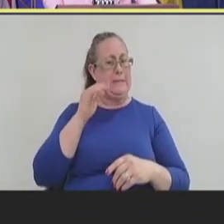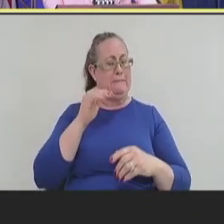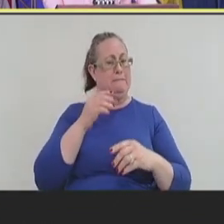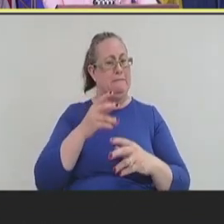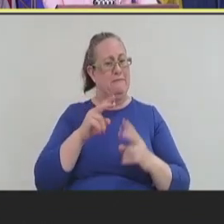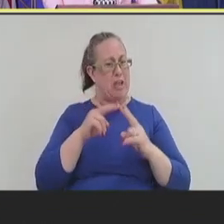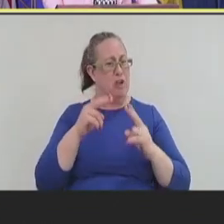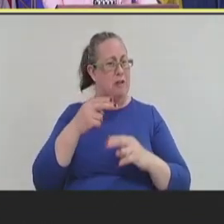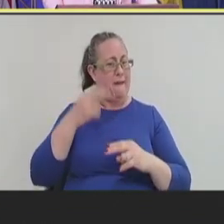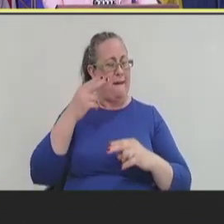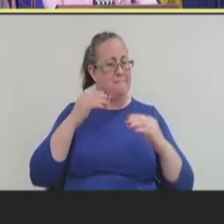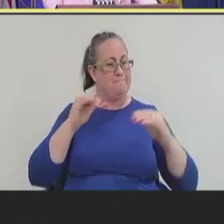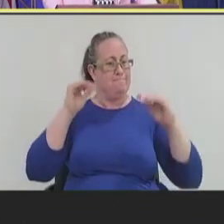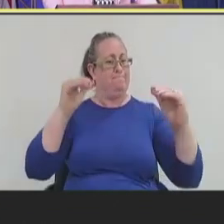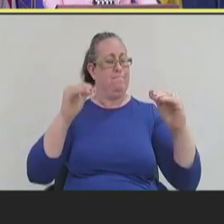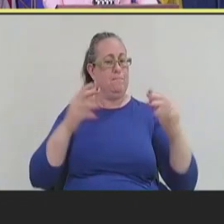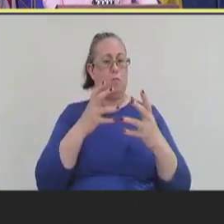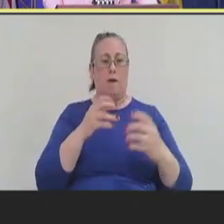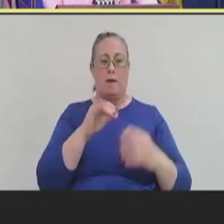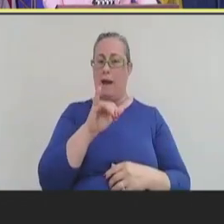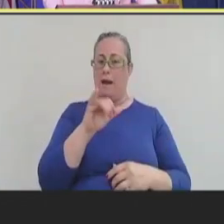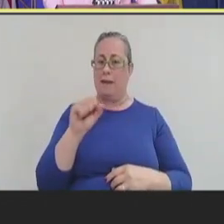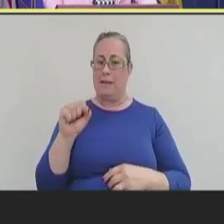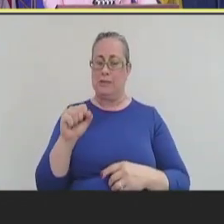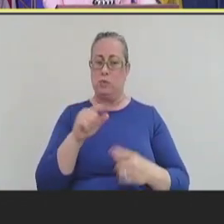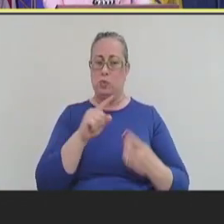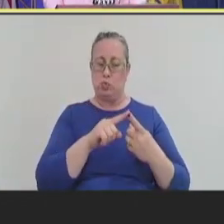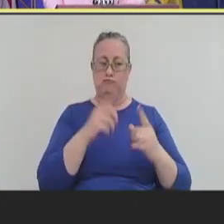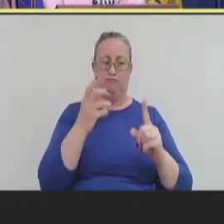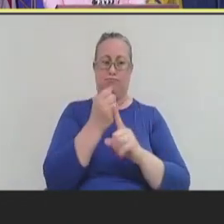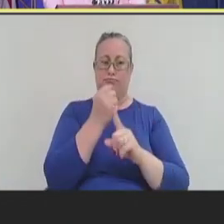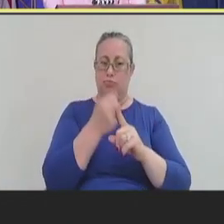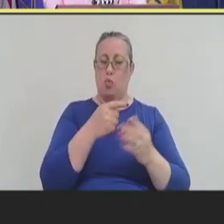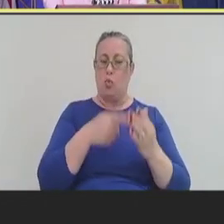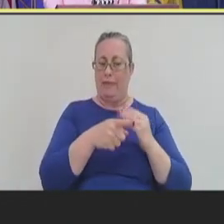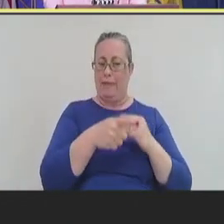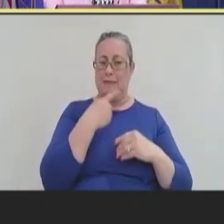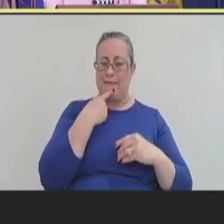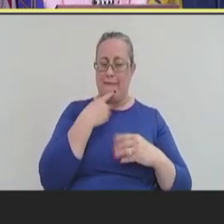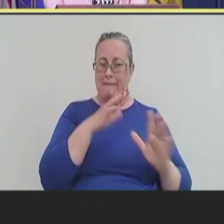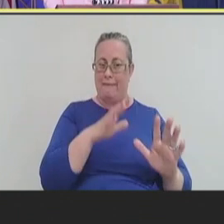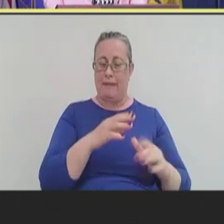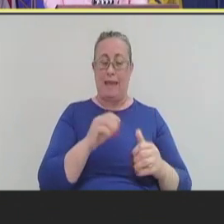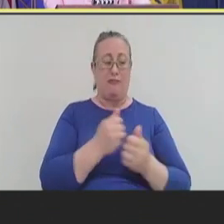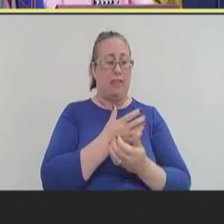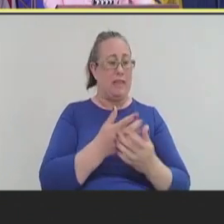want IIS to be achieving what they say they can. So, this includes everything from data quality